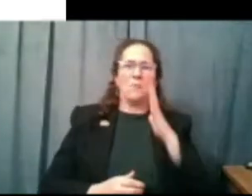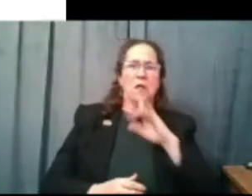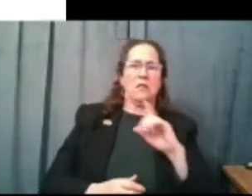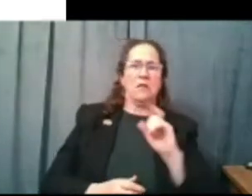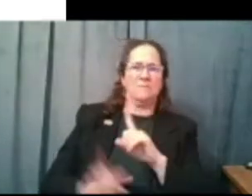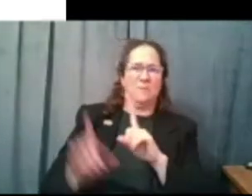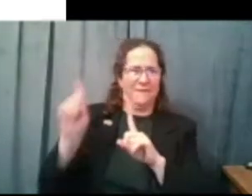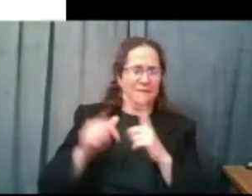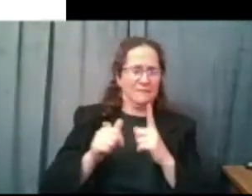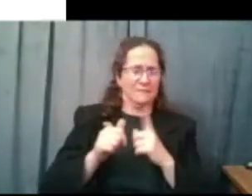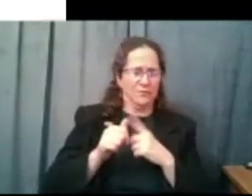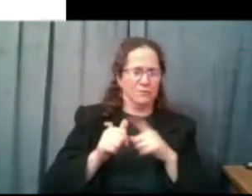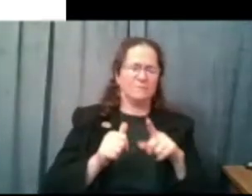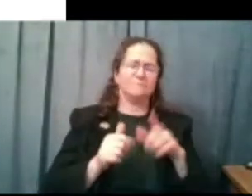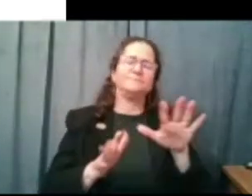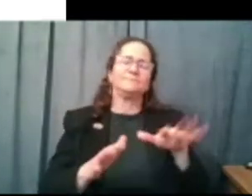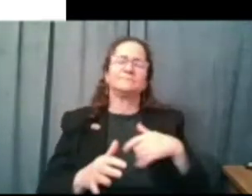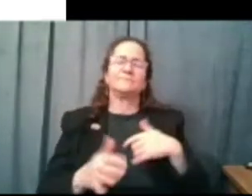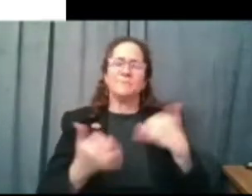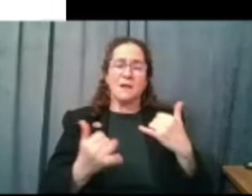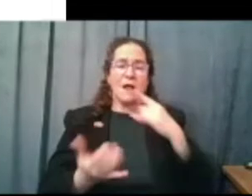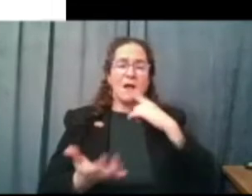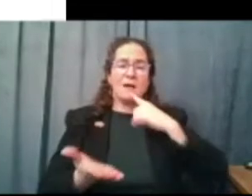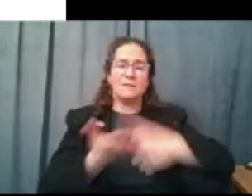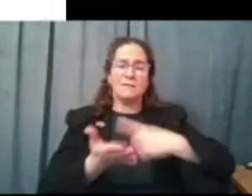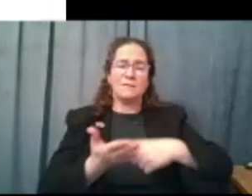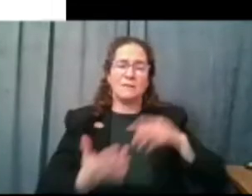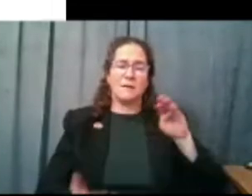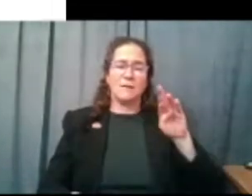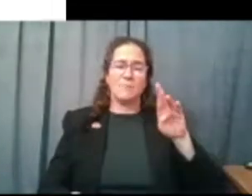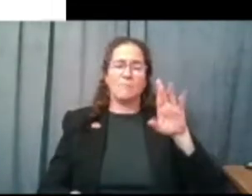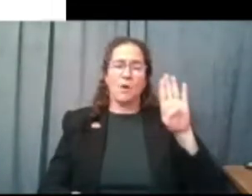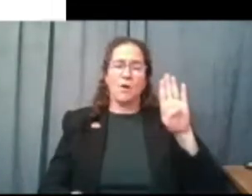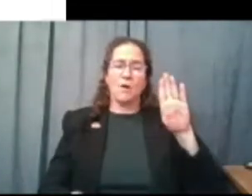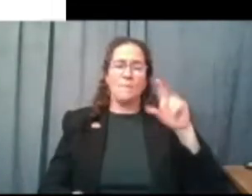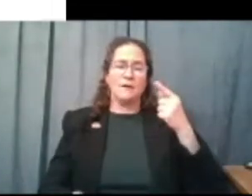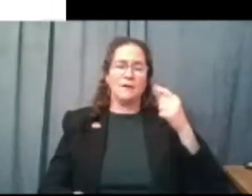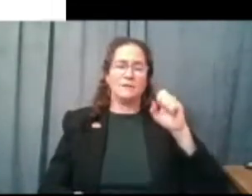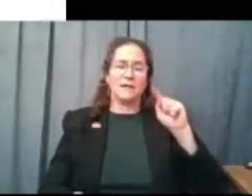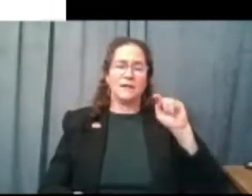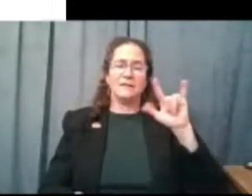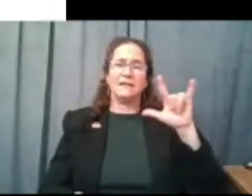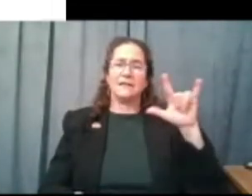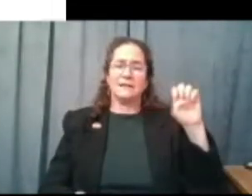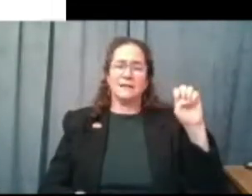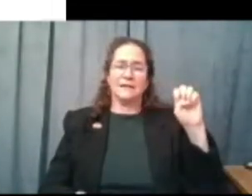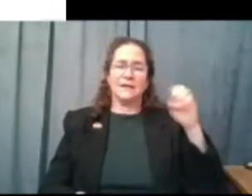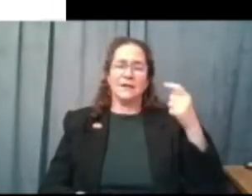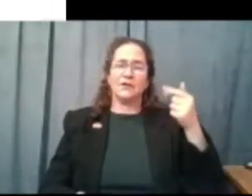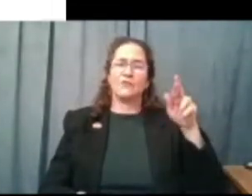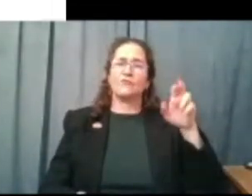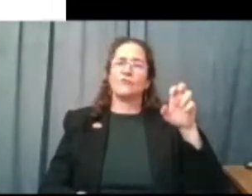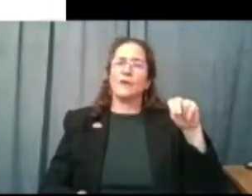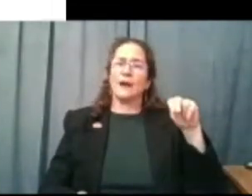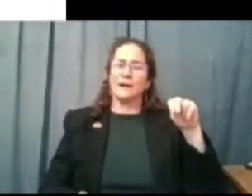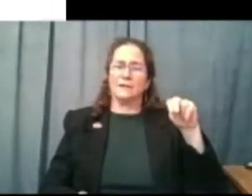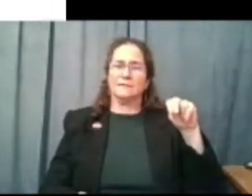I was talking to Barb Gentille Green and she asked, you know, this afternoon, what am I doing?